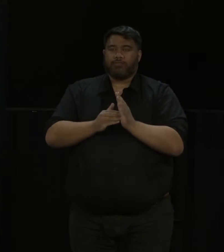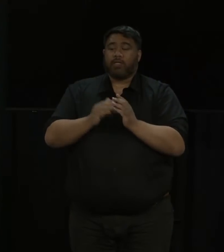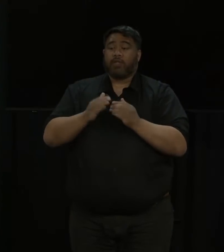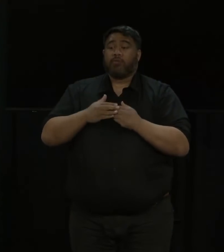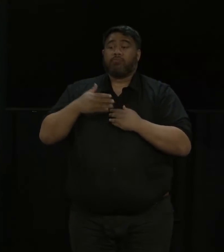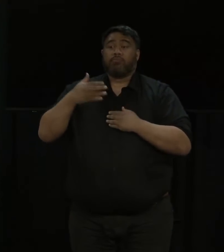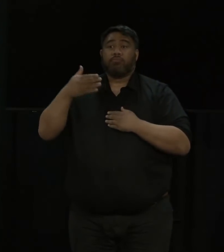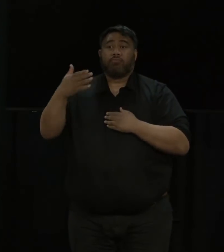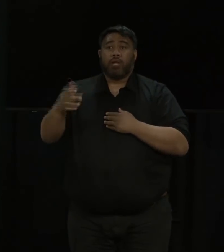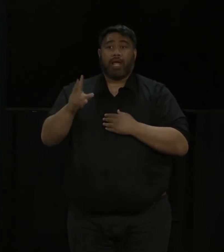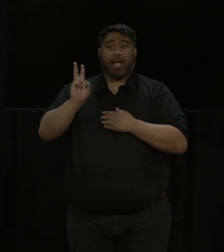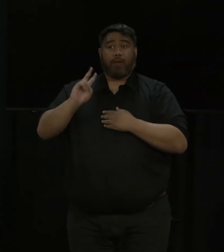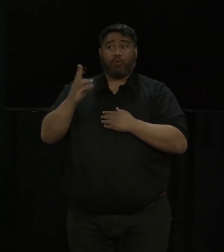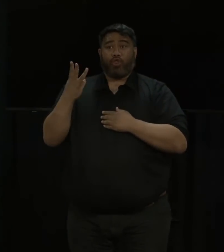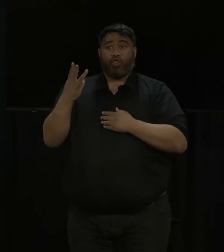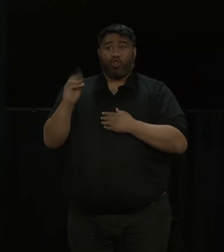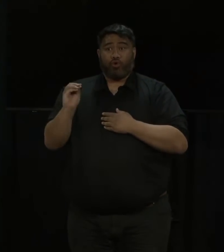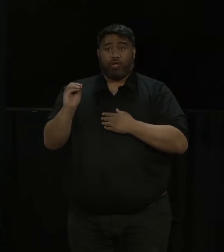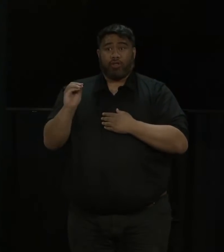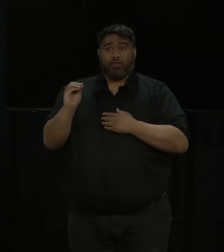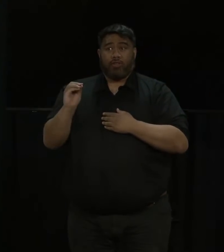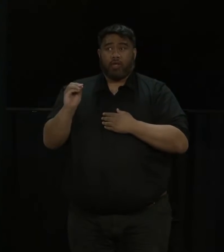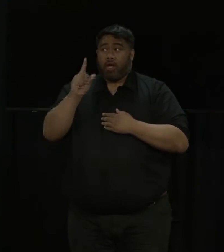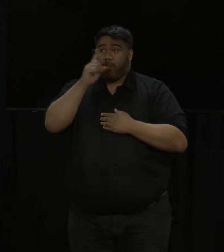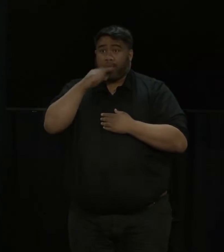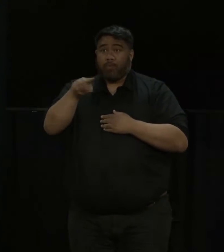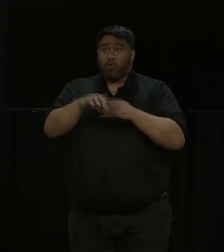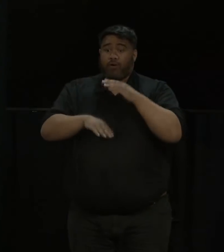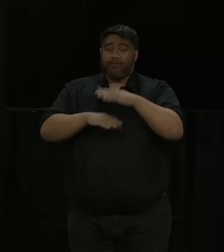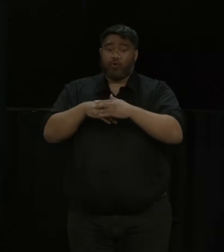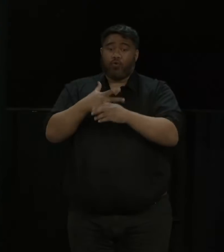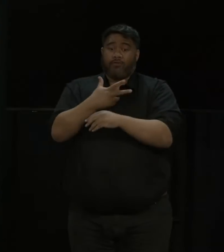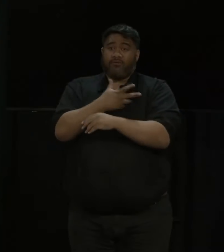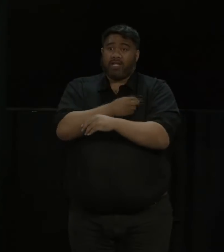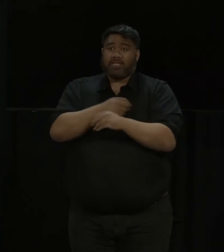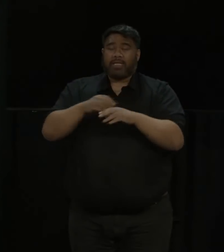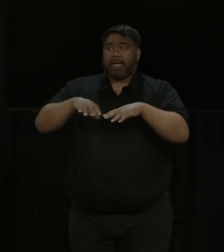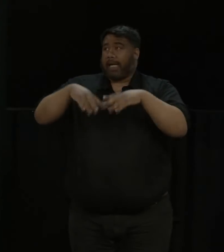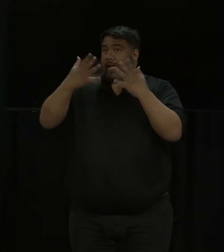13 February, fully vaccinated